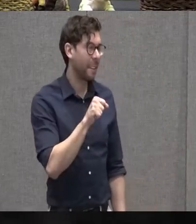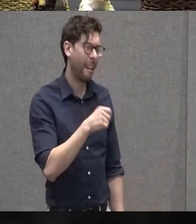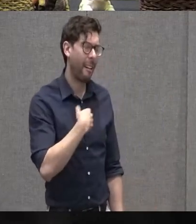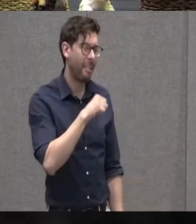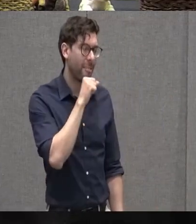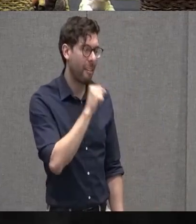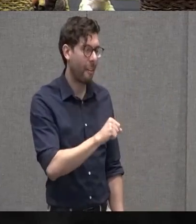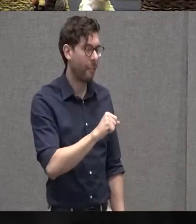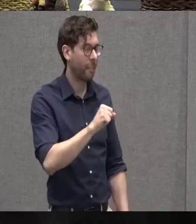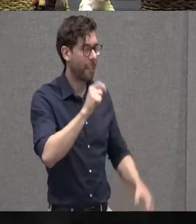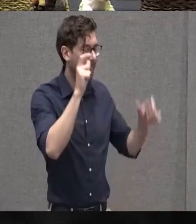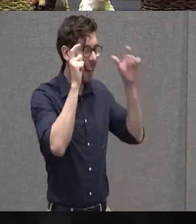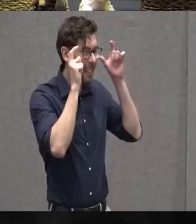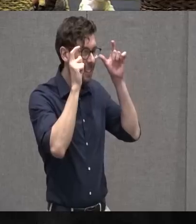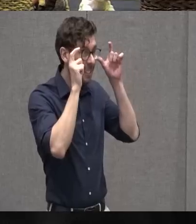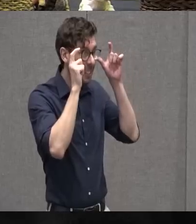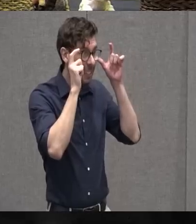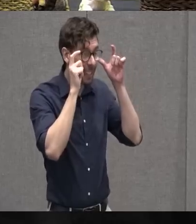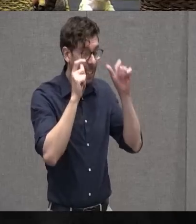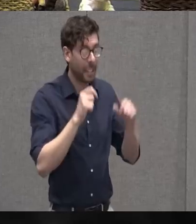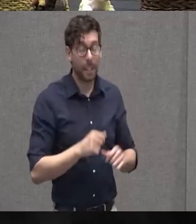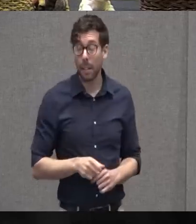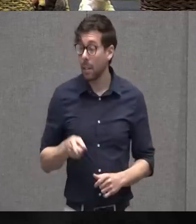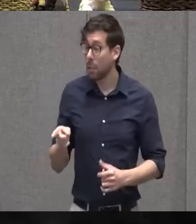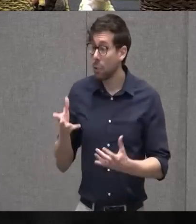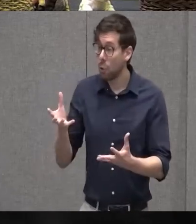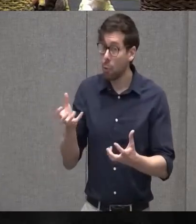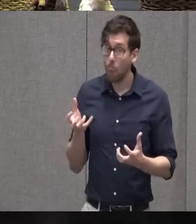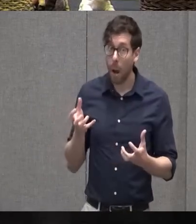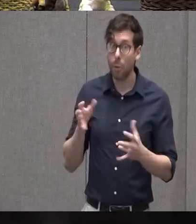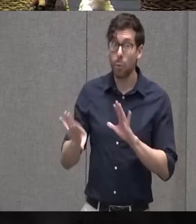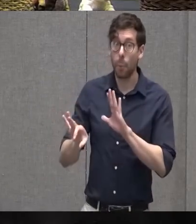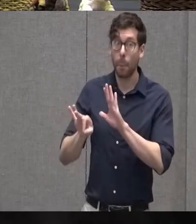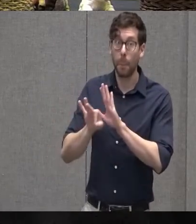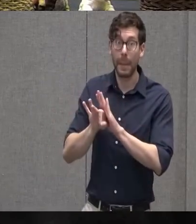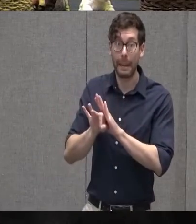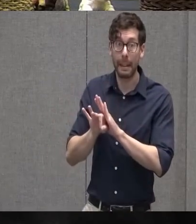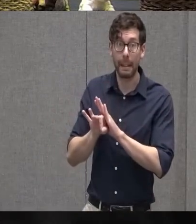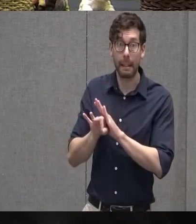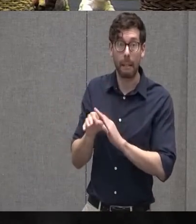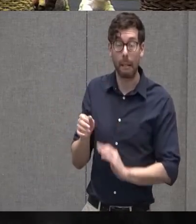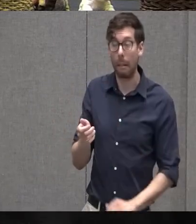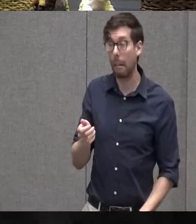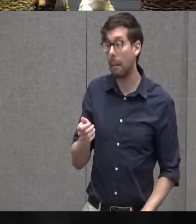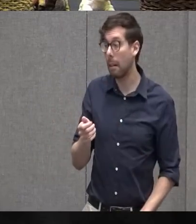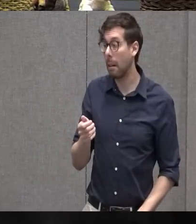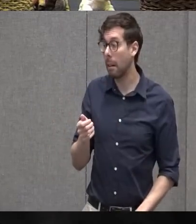Would you like to think of a couple of items and I'll try and guess or another way to spend the money?